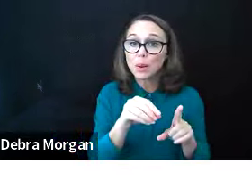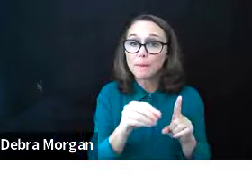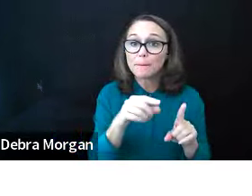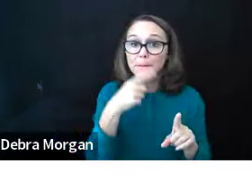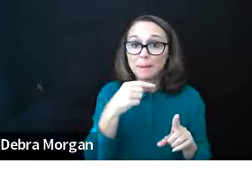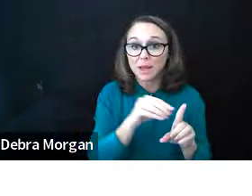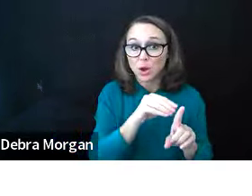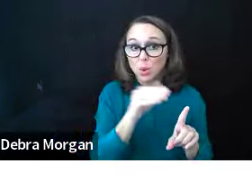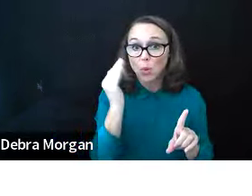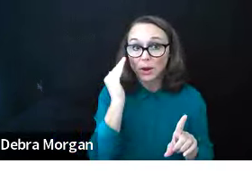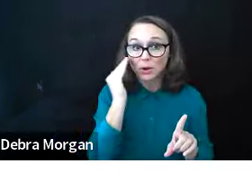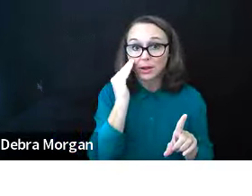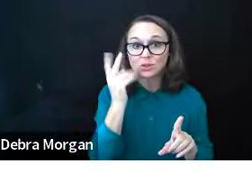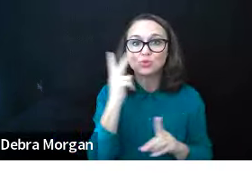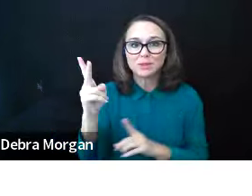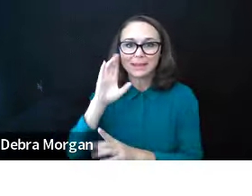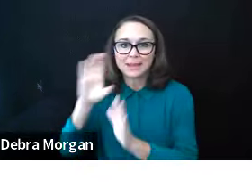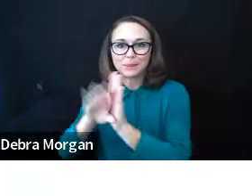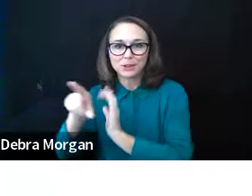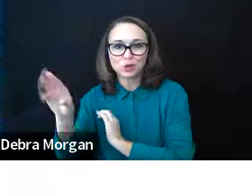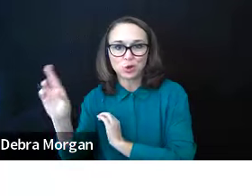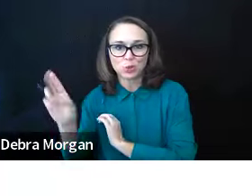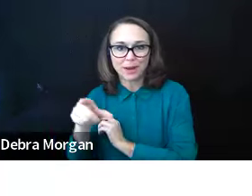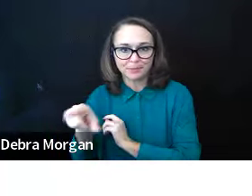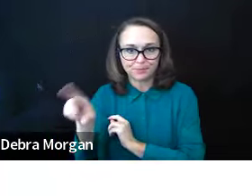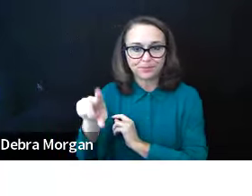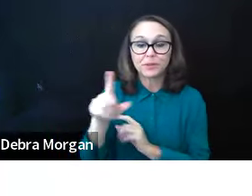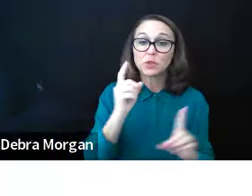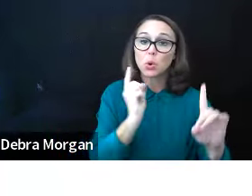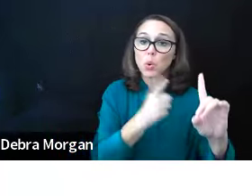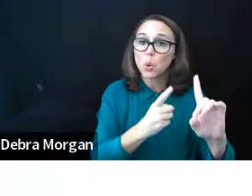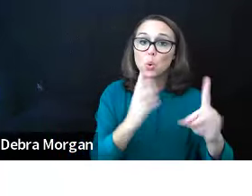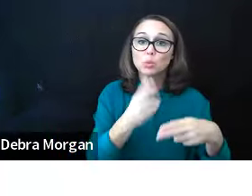that we used on the right. So, the goal of this campaign was to increase awareness and knowledge